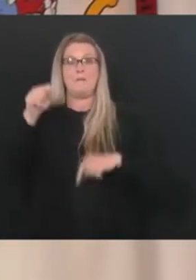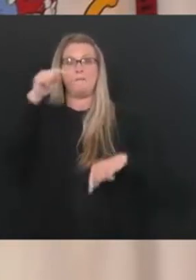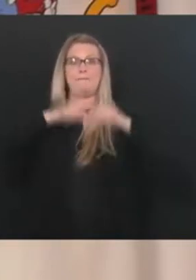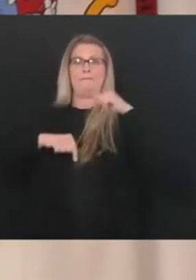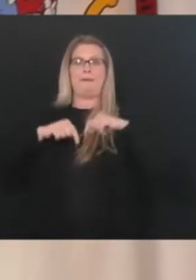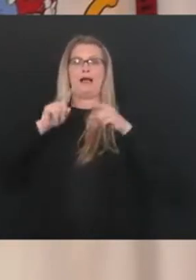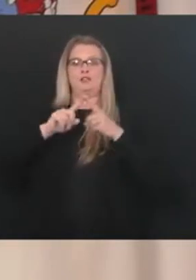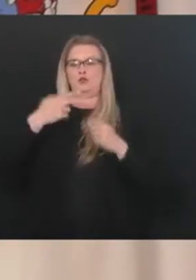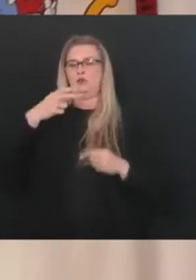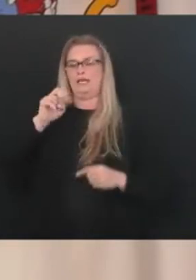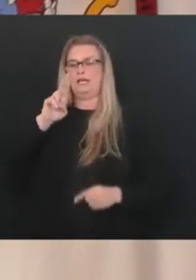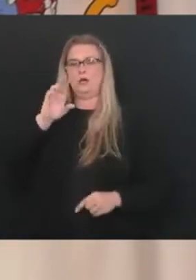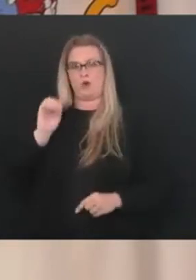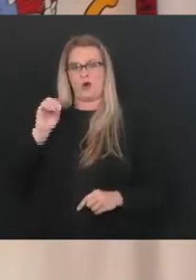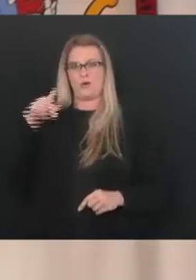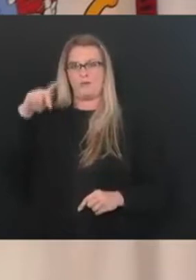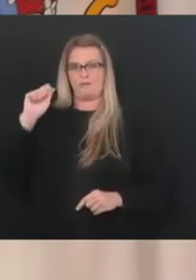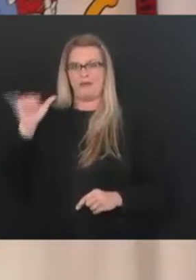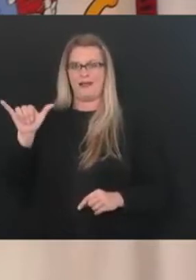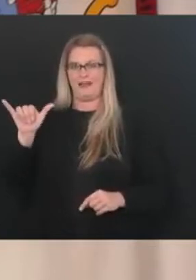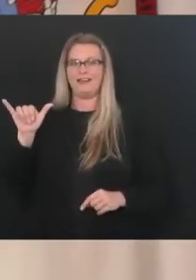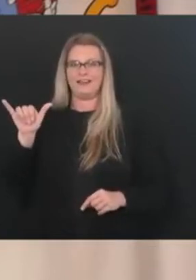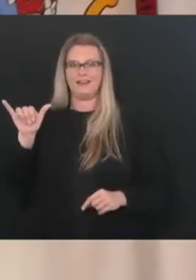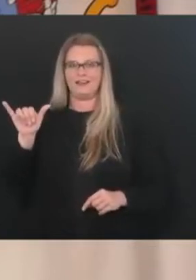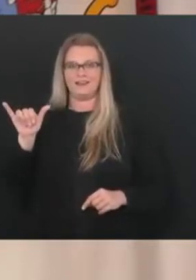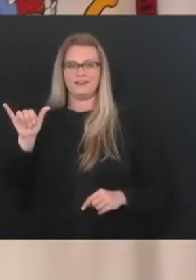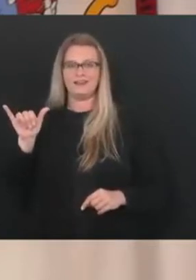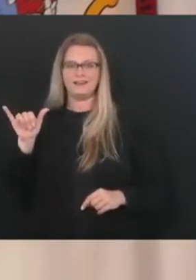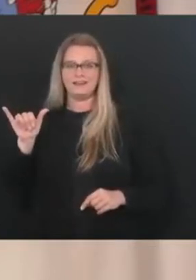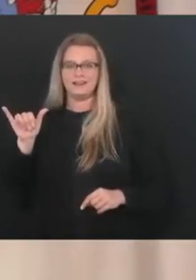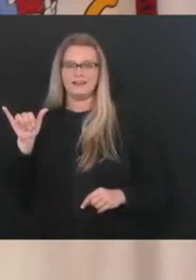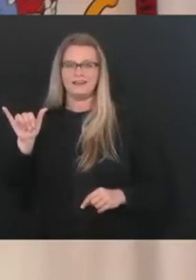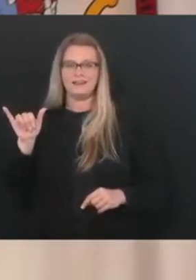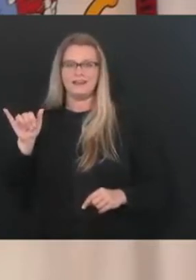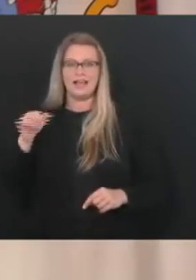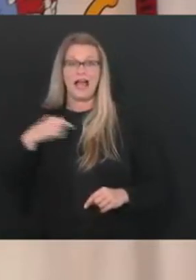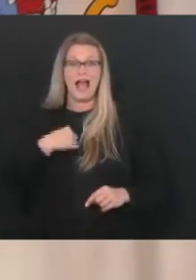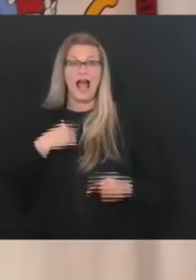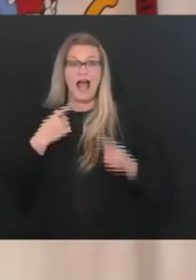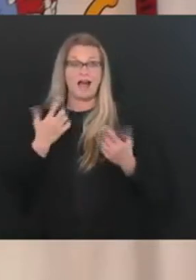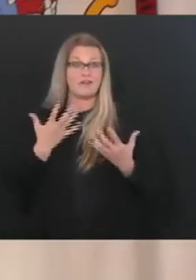ON TOP IT. THE WE'RE GOING TO GET THAT THERE. I'M GOING TO JUMP BACK TO THE